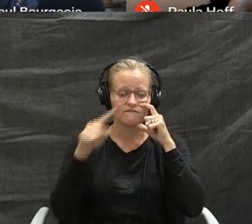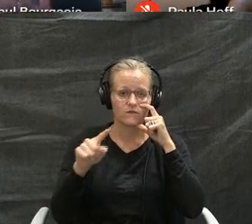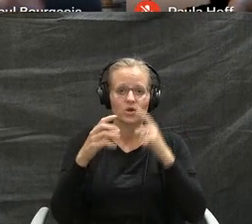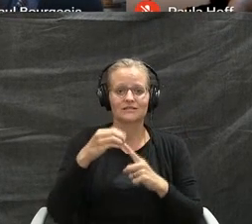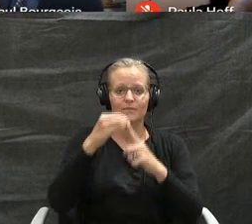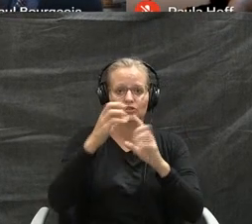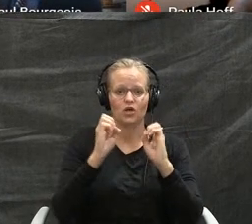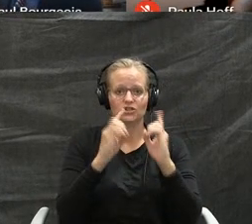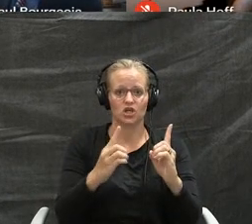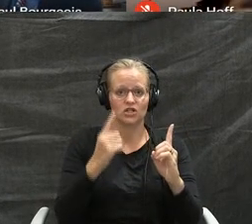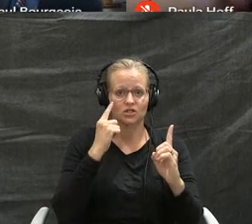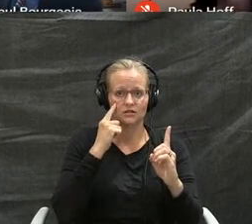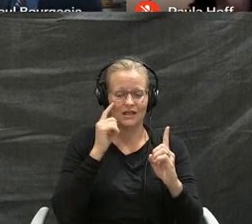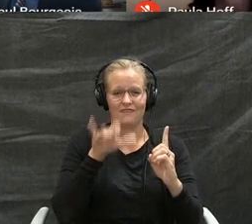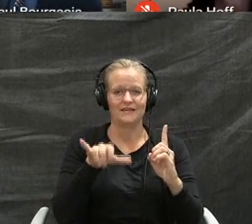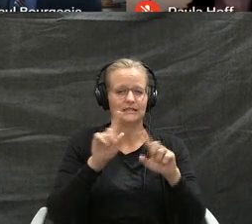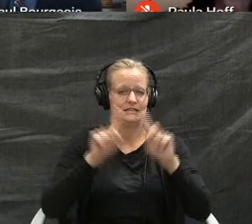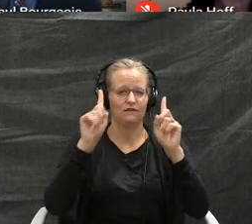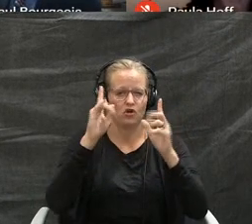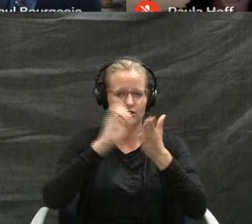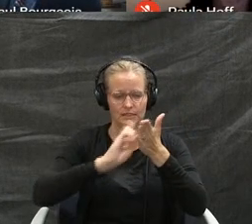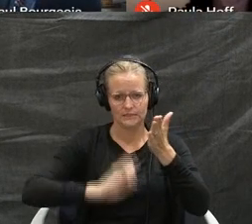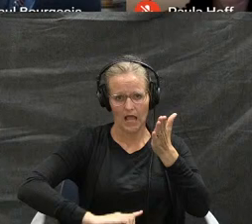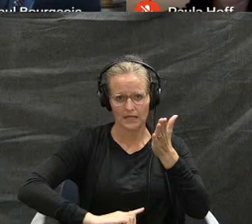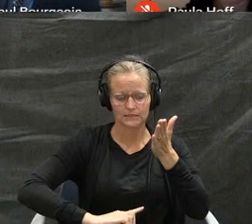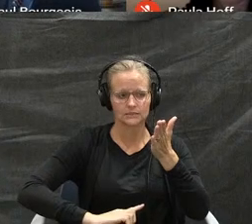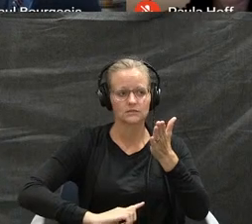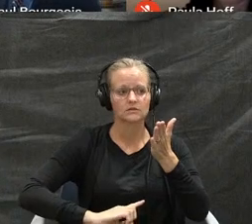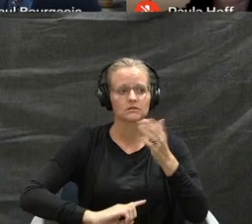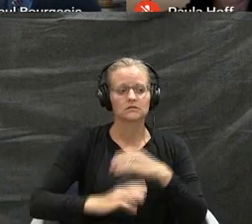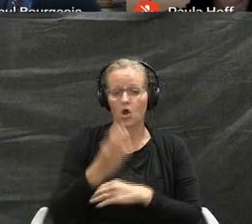different design than other things. 14,000 face Shields.